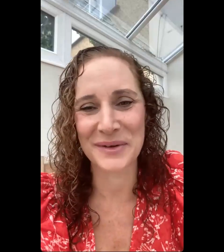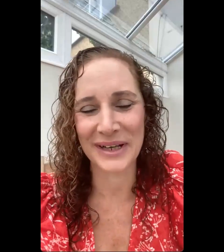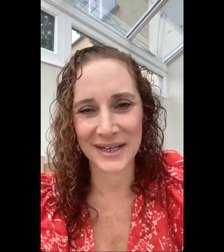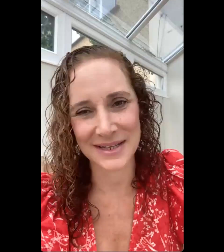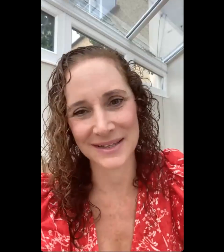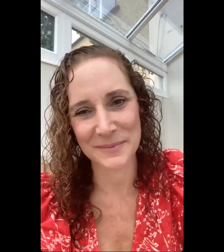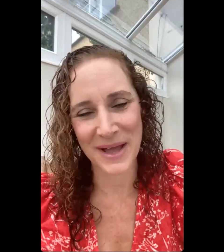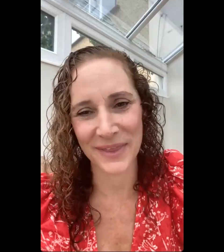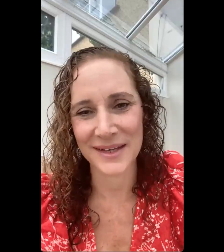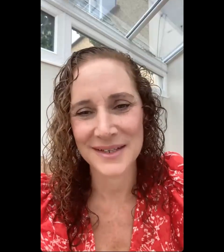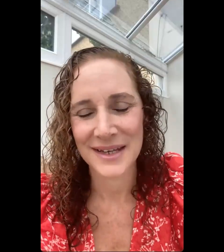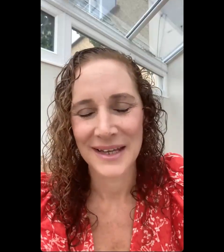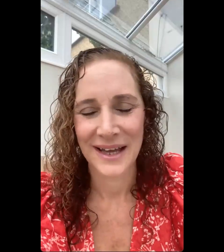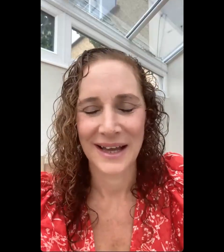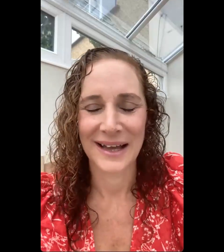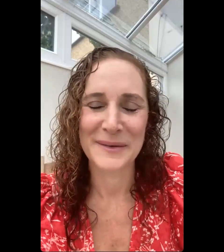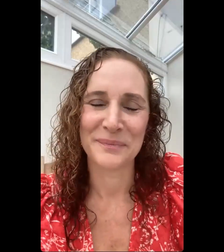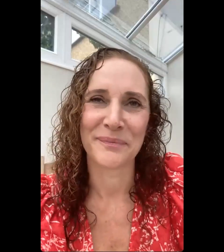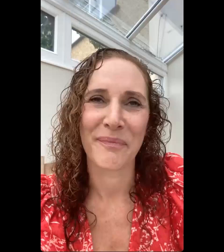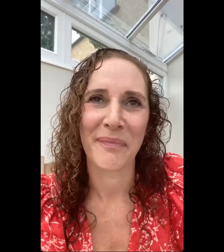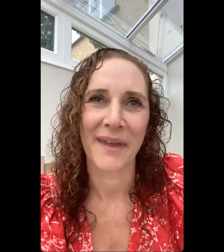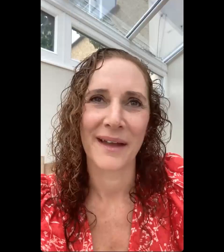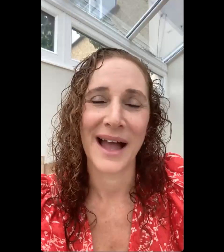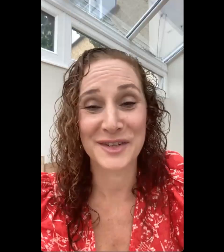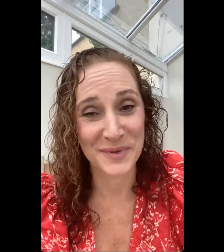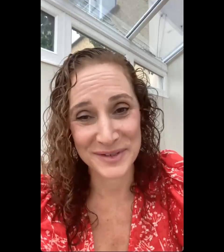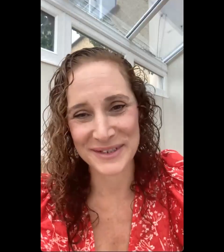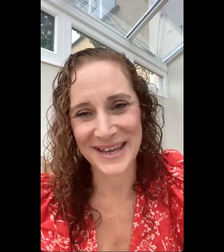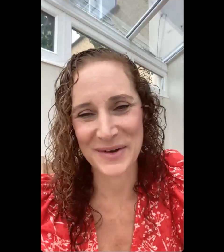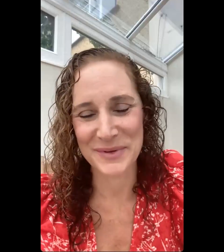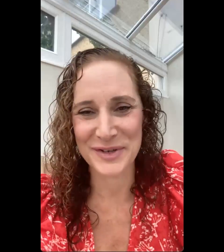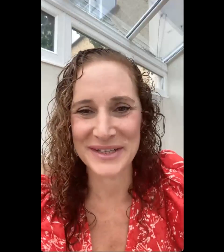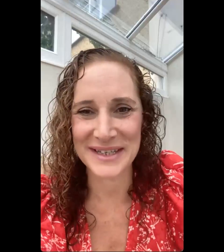We're really excited about that. I just wanted to give you the opportunity